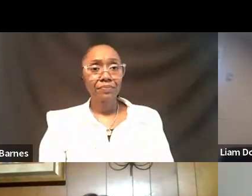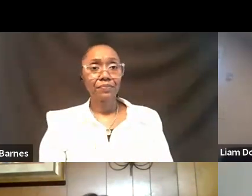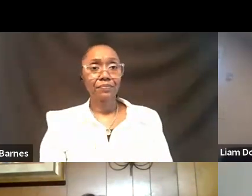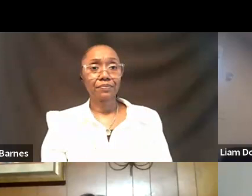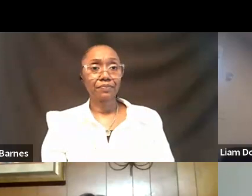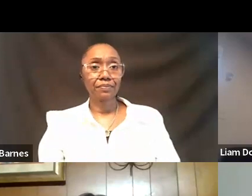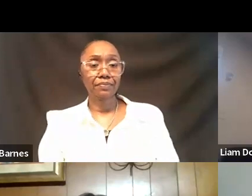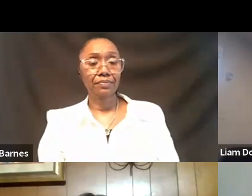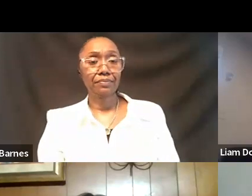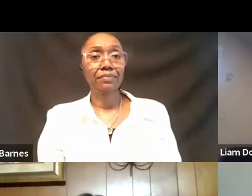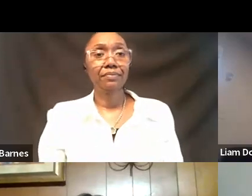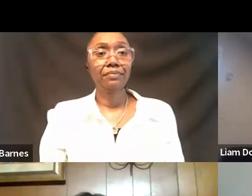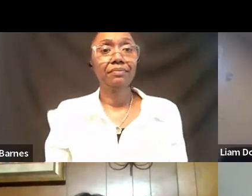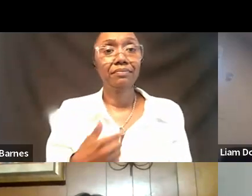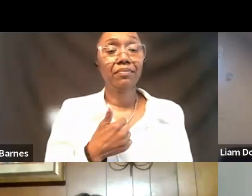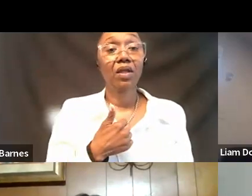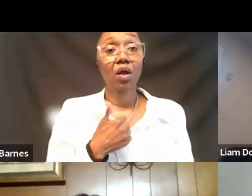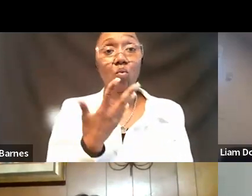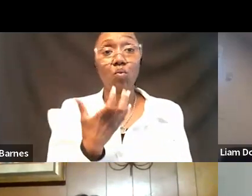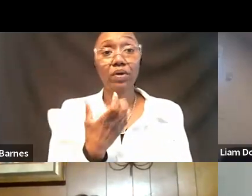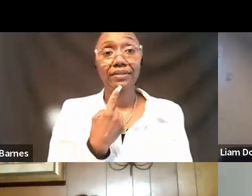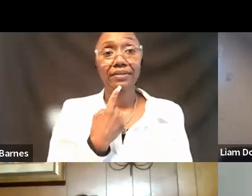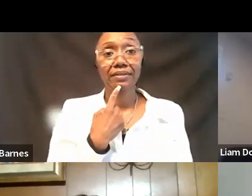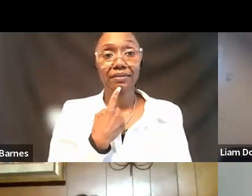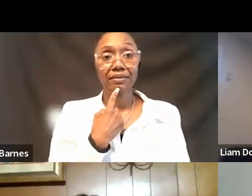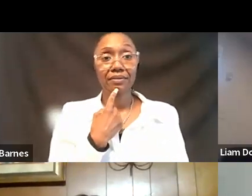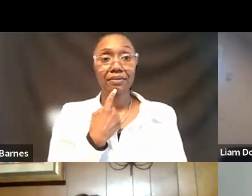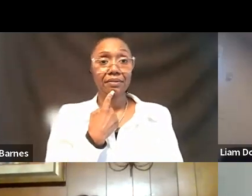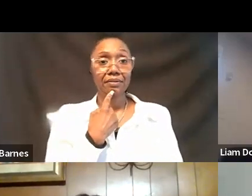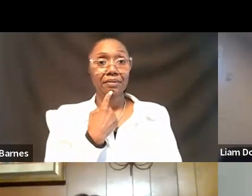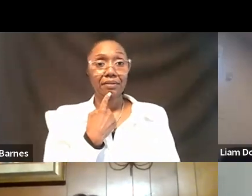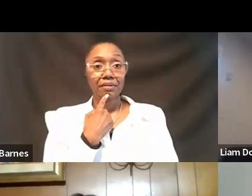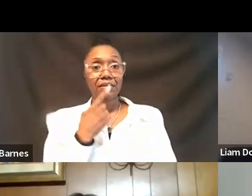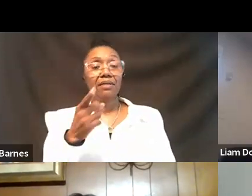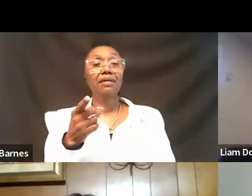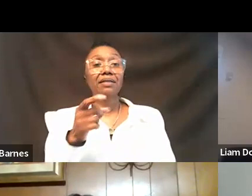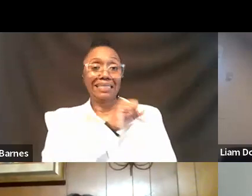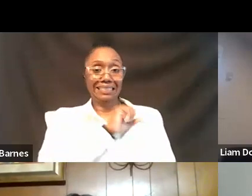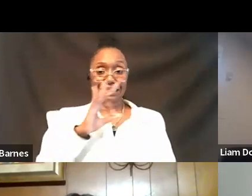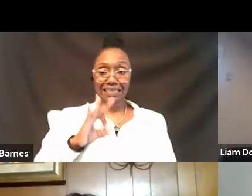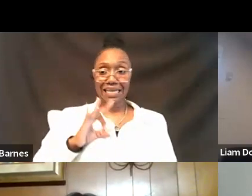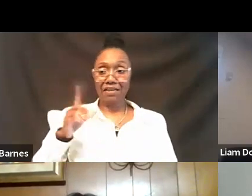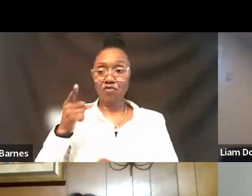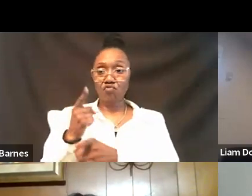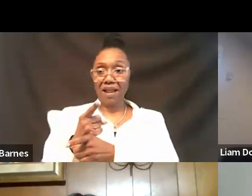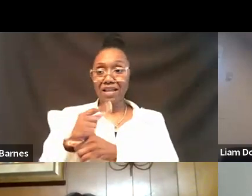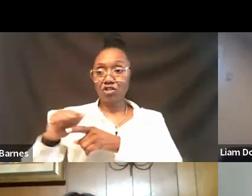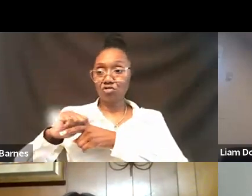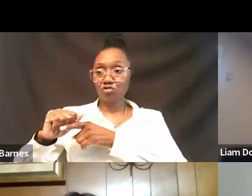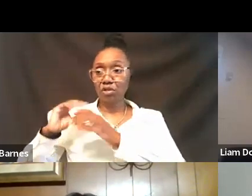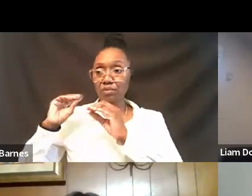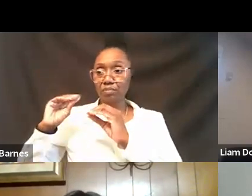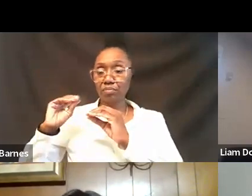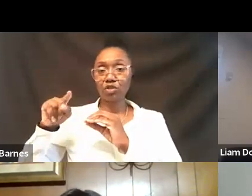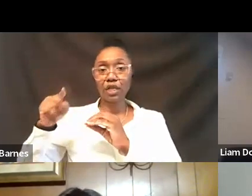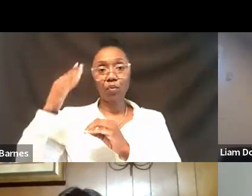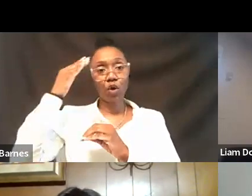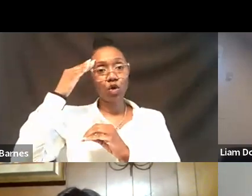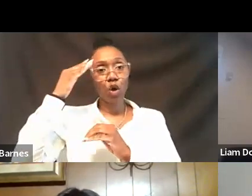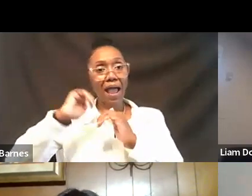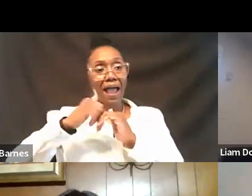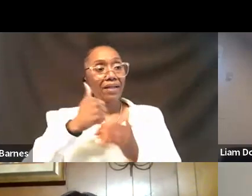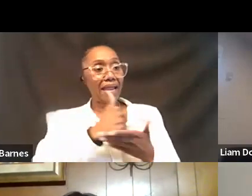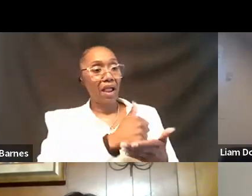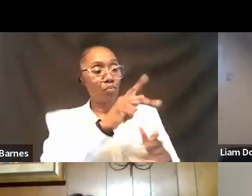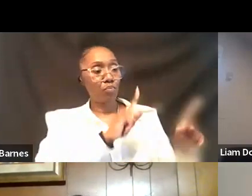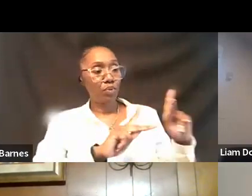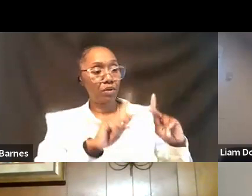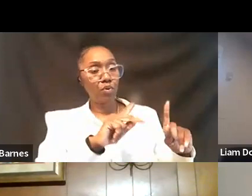I would say. Having the right training. So they know how to maneuver with those with disabilities and how to how to help them.